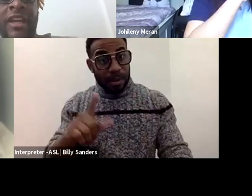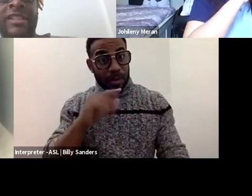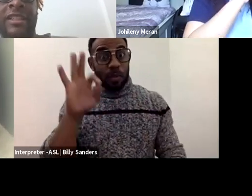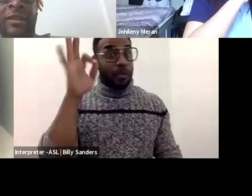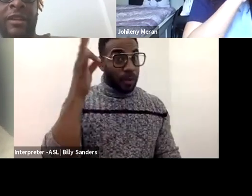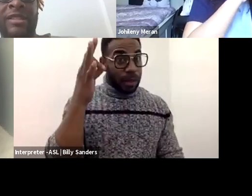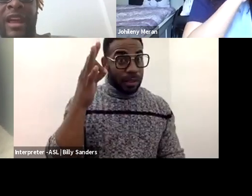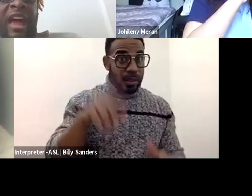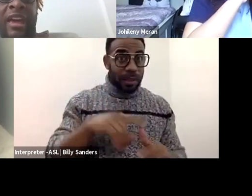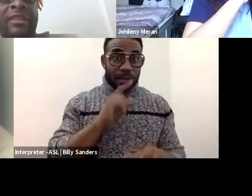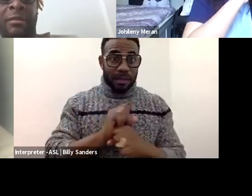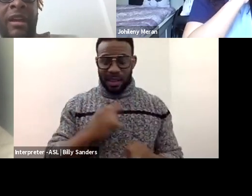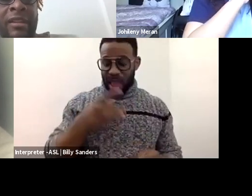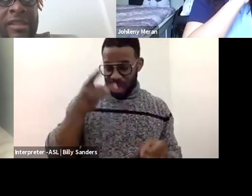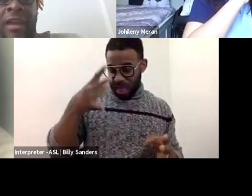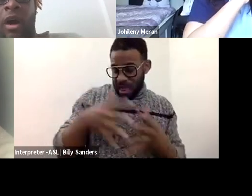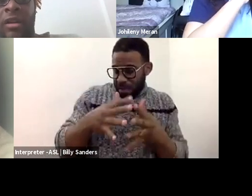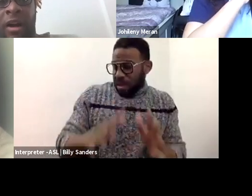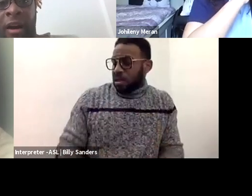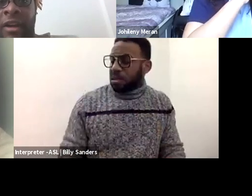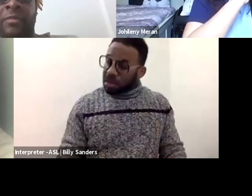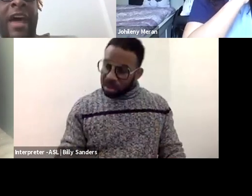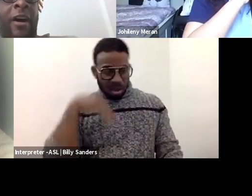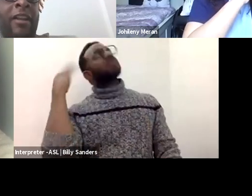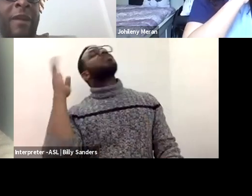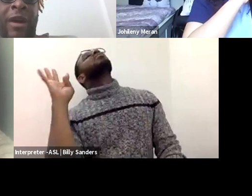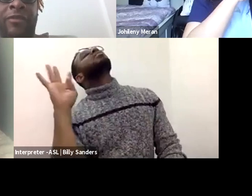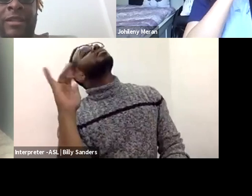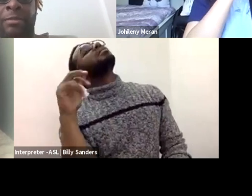and she literally was like I hate Americans and walked off. And all of my White in France